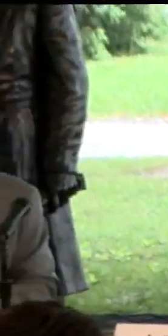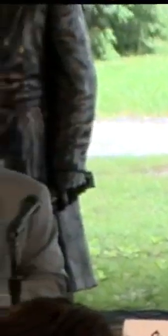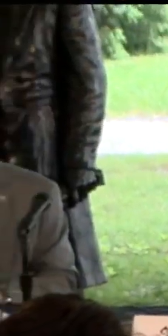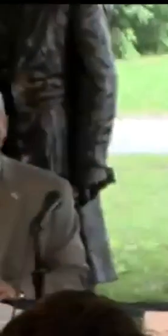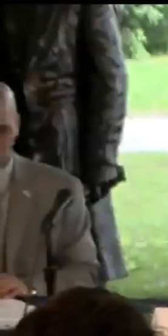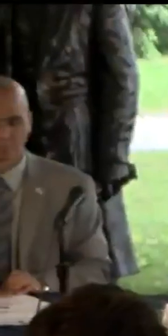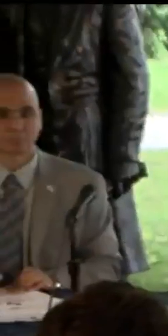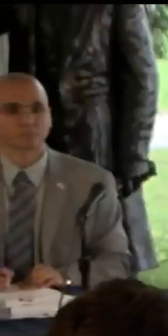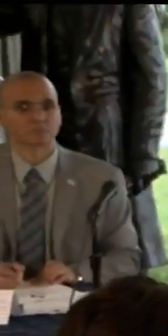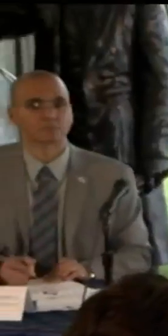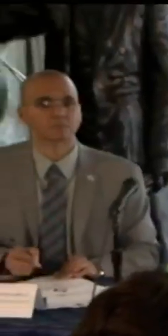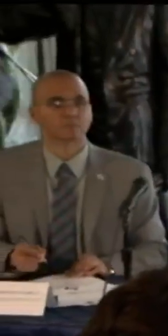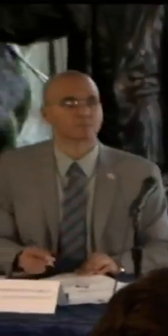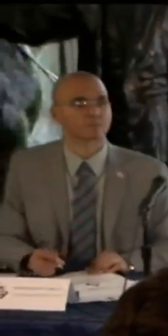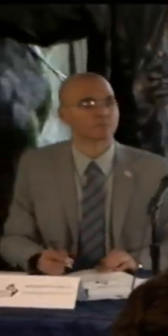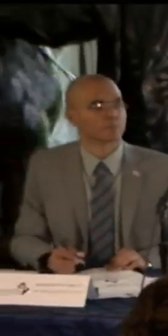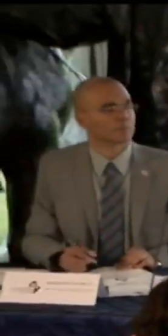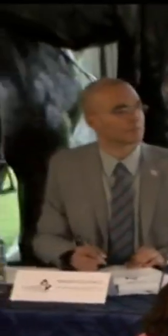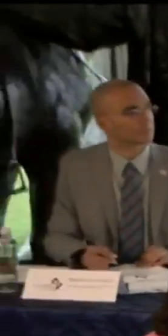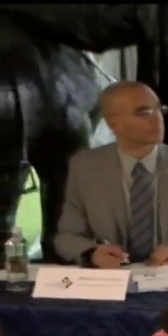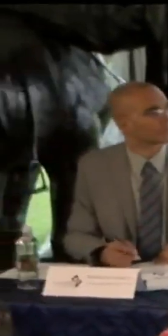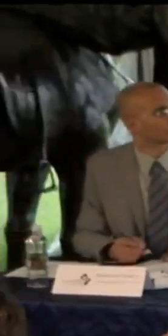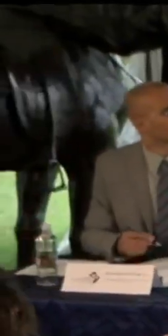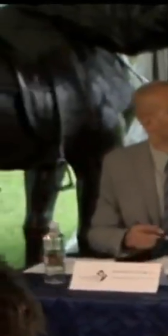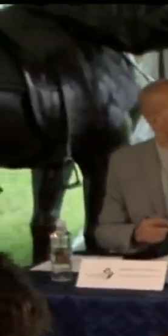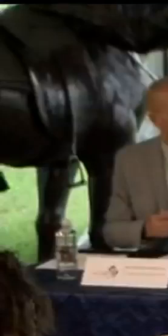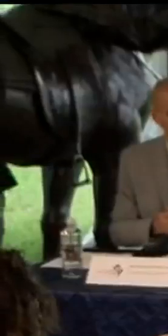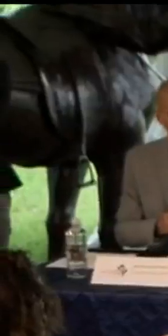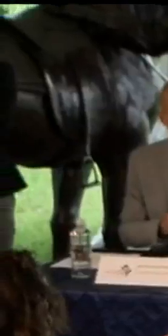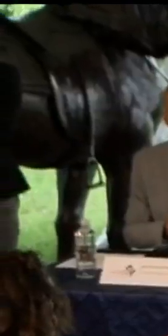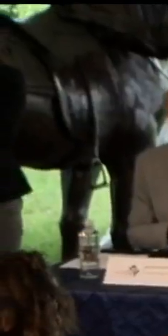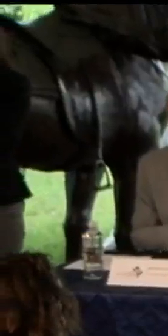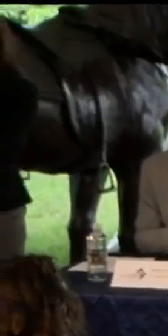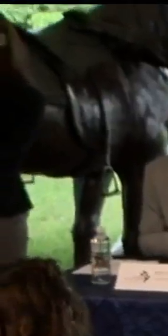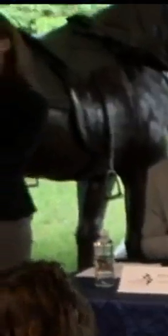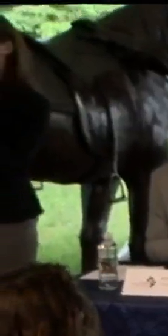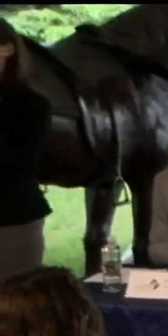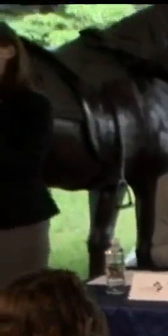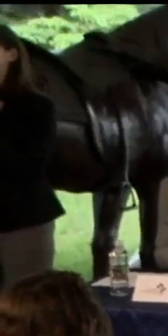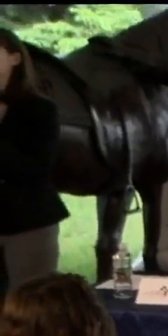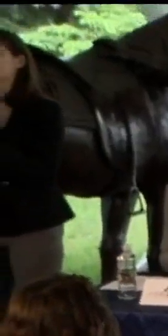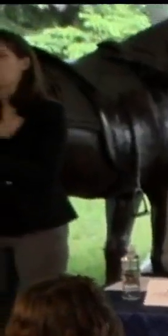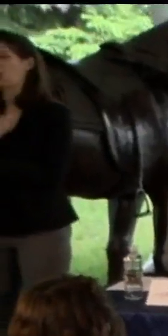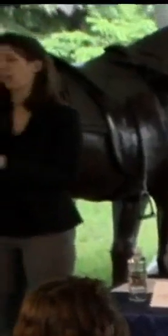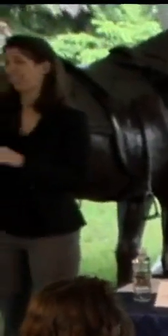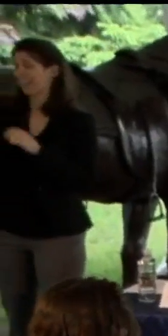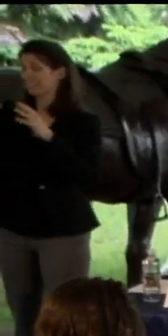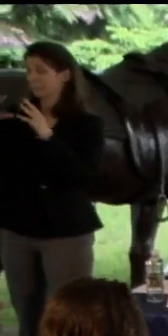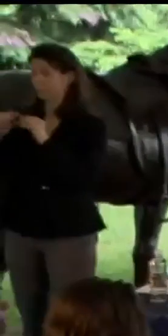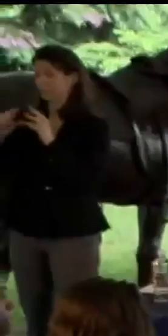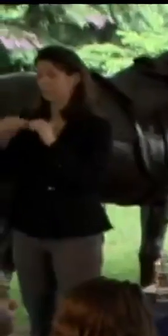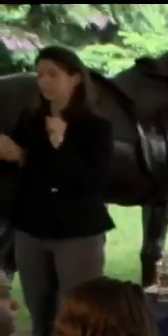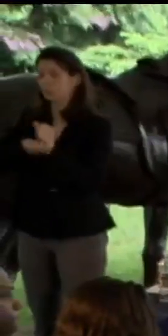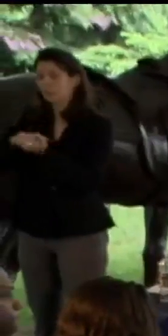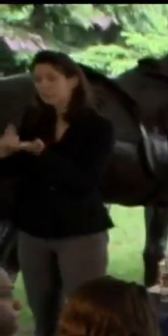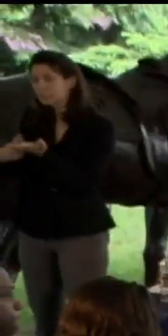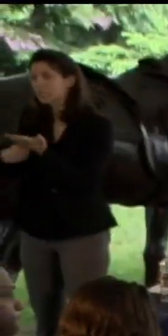LET ME ADD ITEM NUMBER 5,